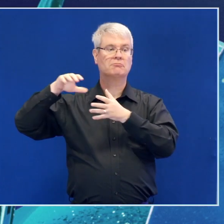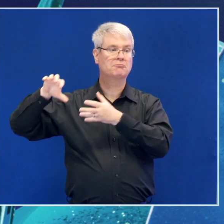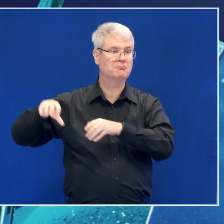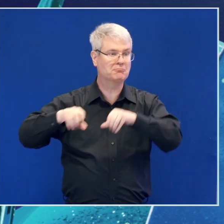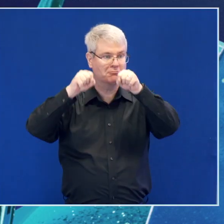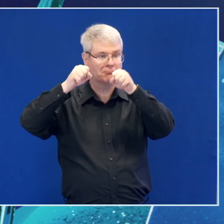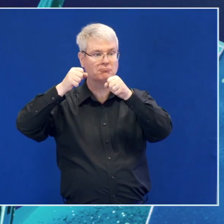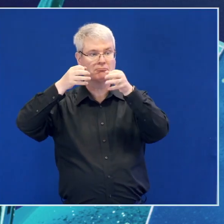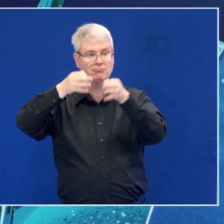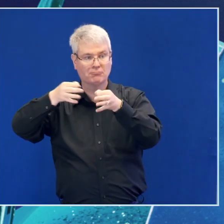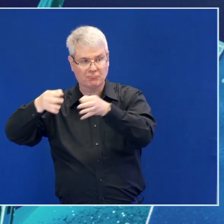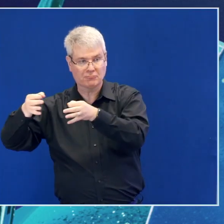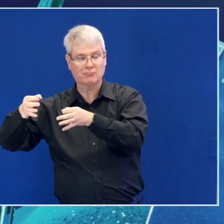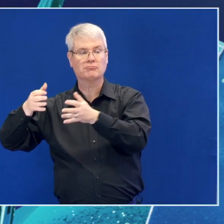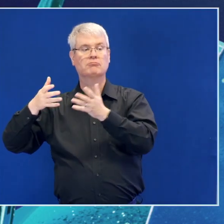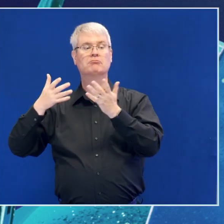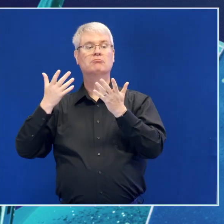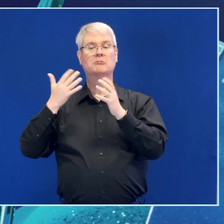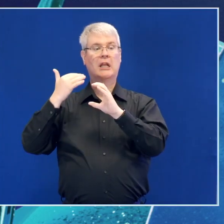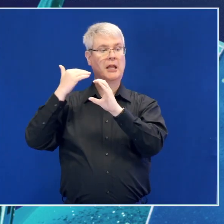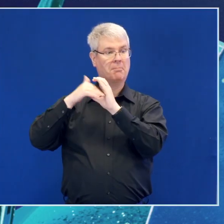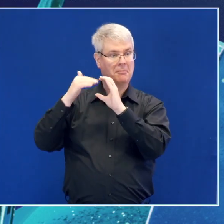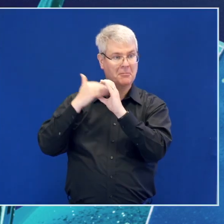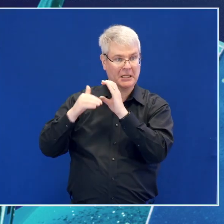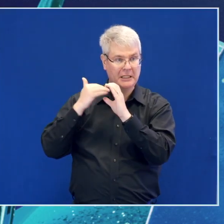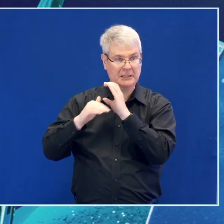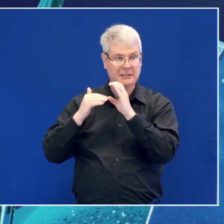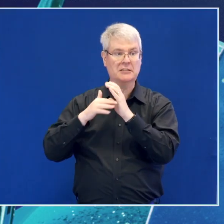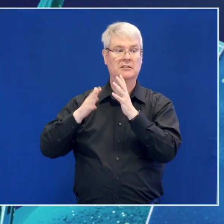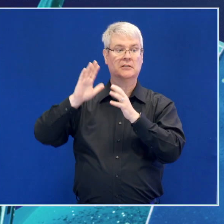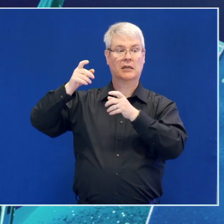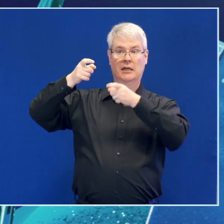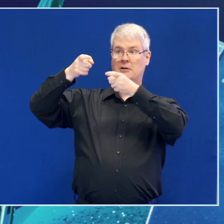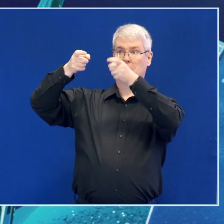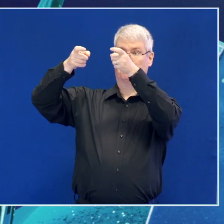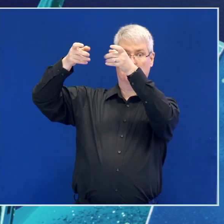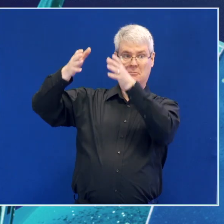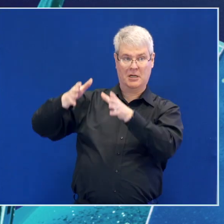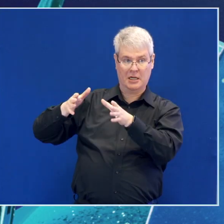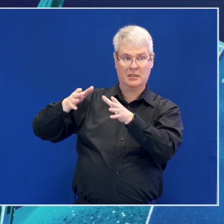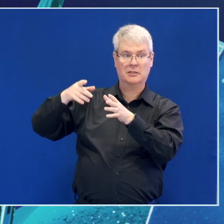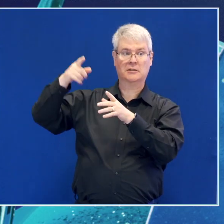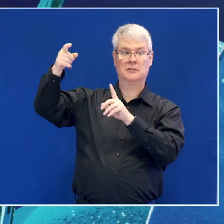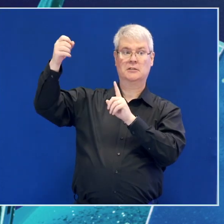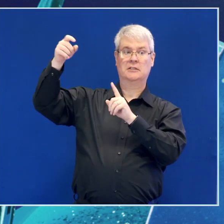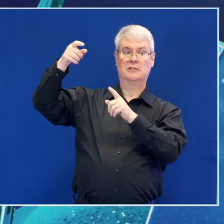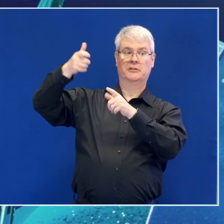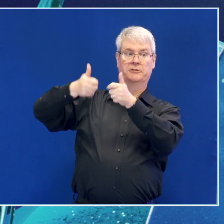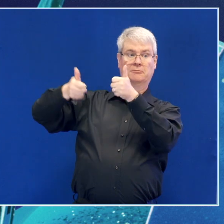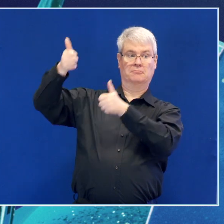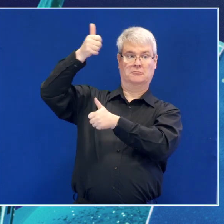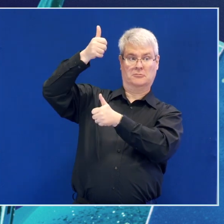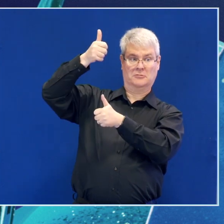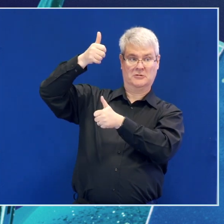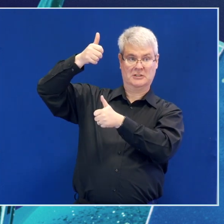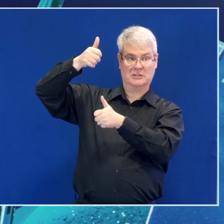This is an email from the manager of the team. And while Teams recap notes are extremely valuable,